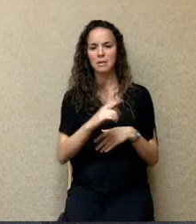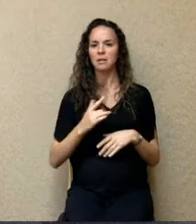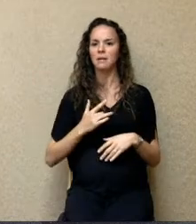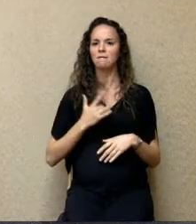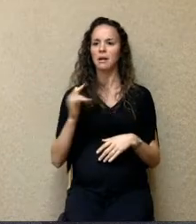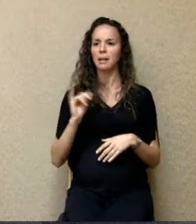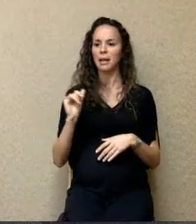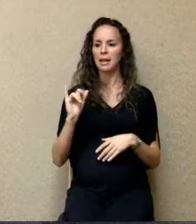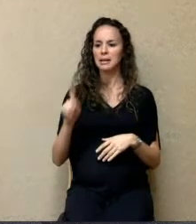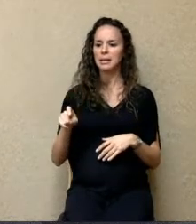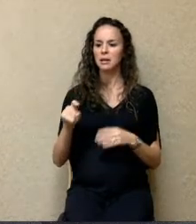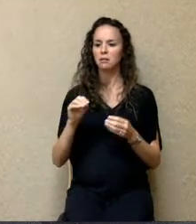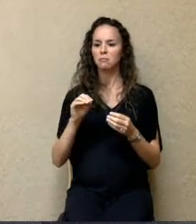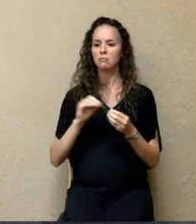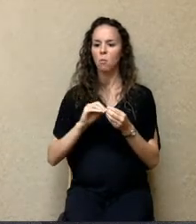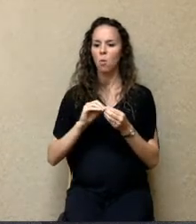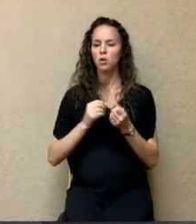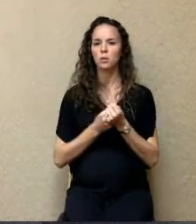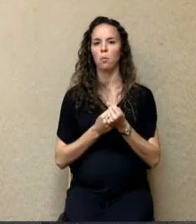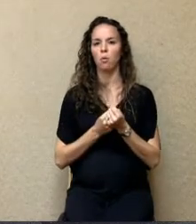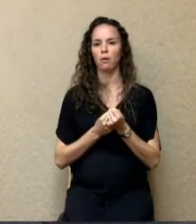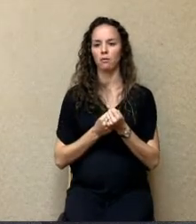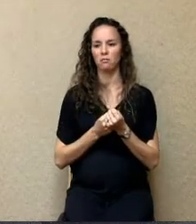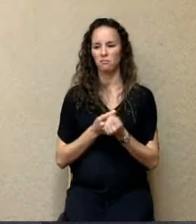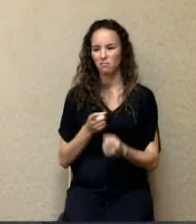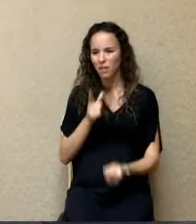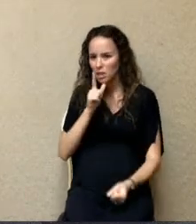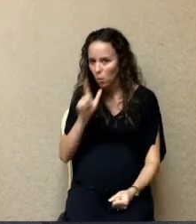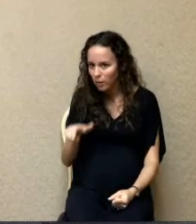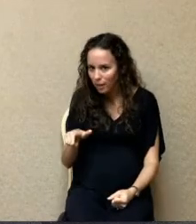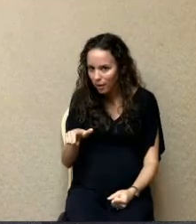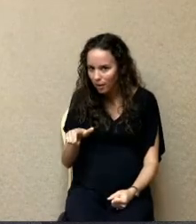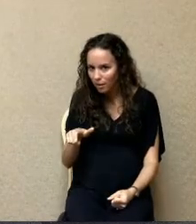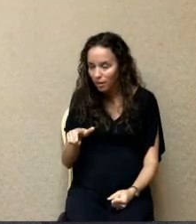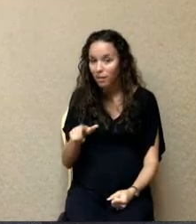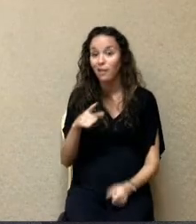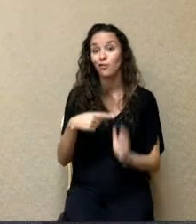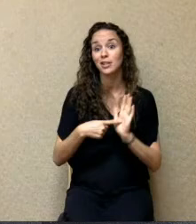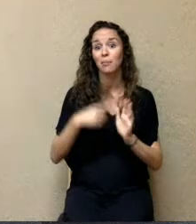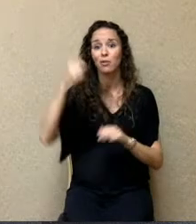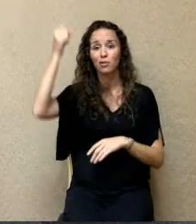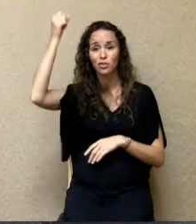needed maybe more support than they did for like even in the shower.